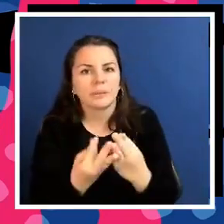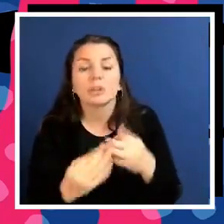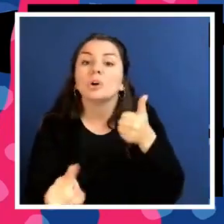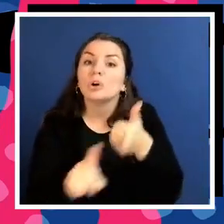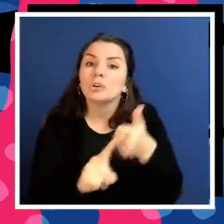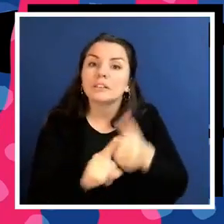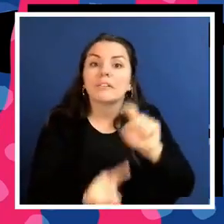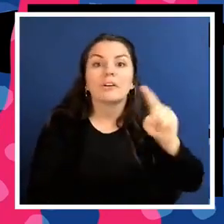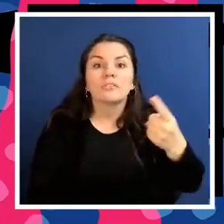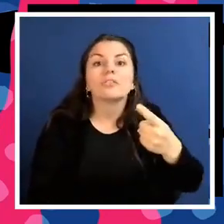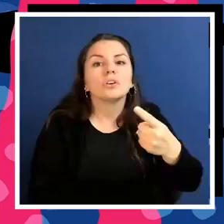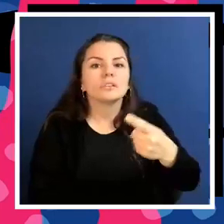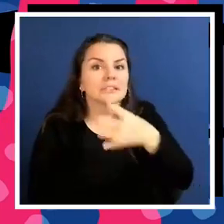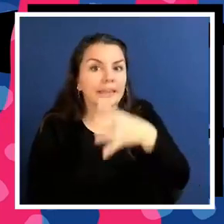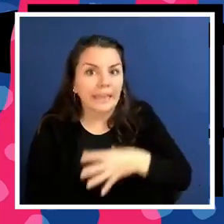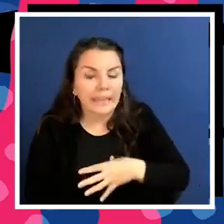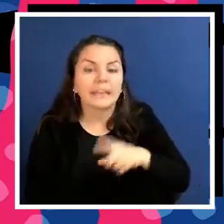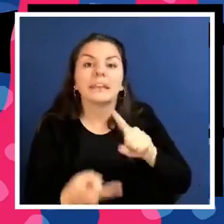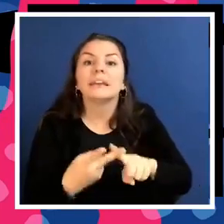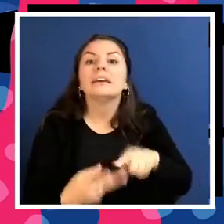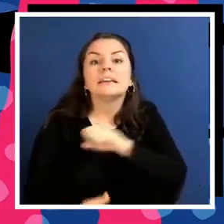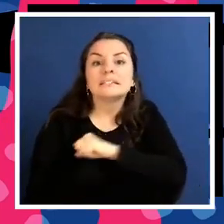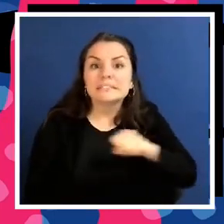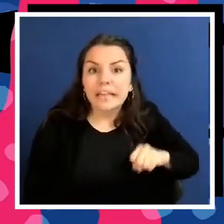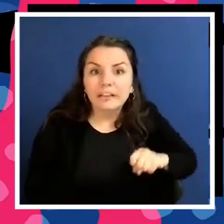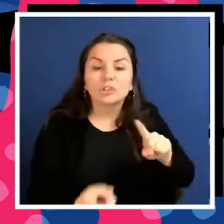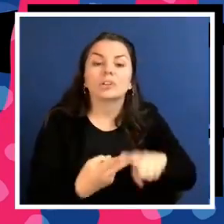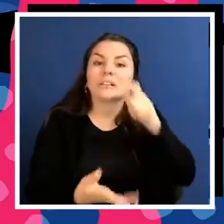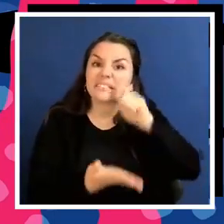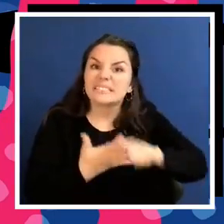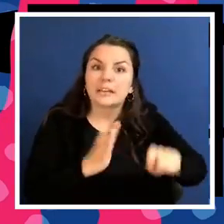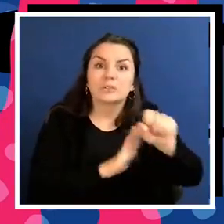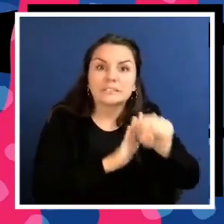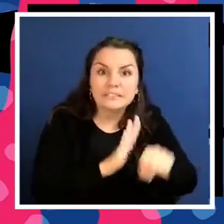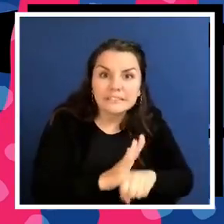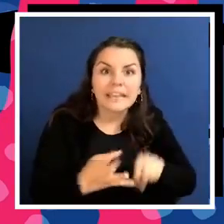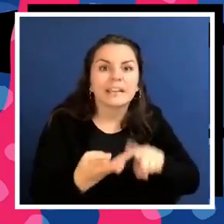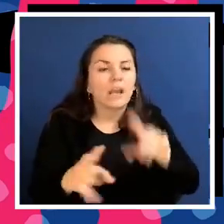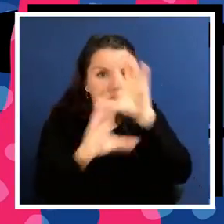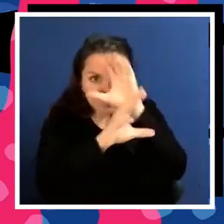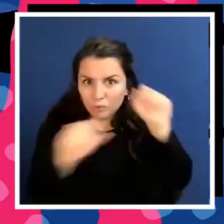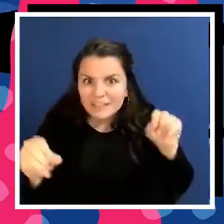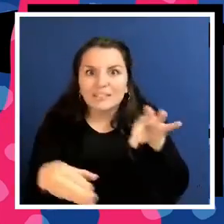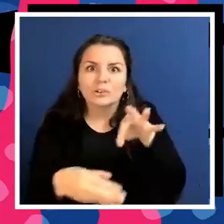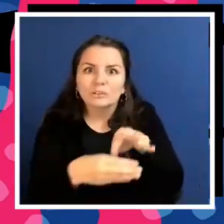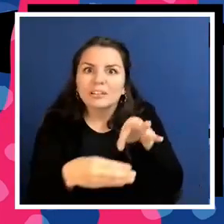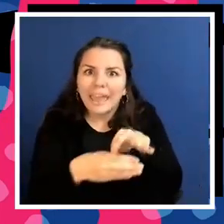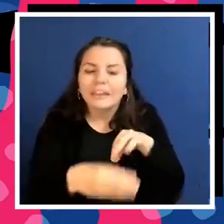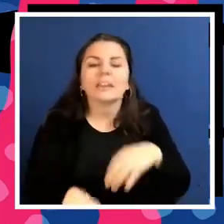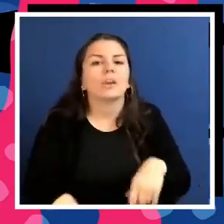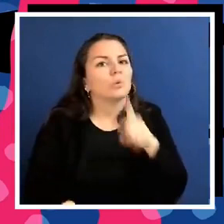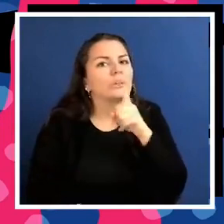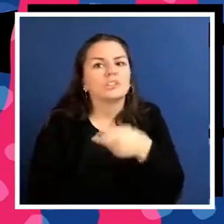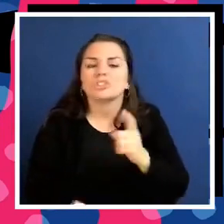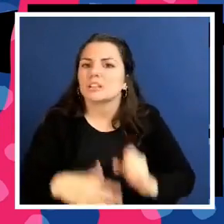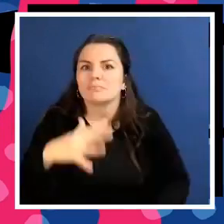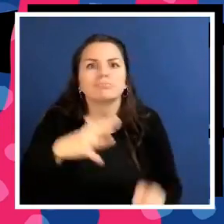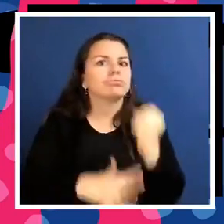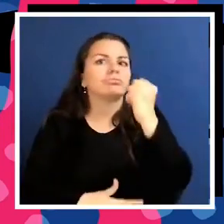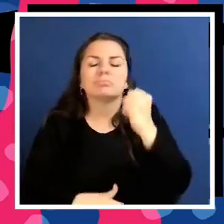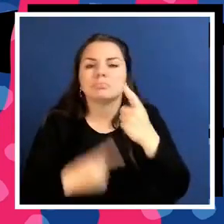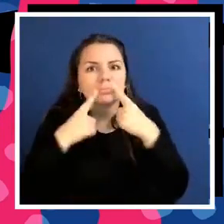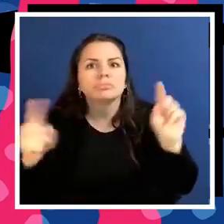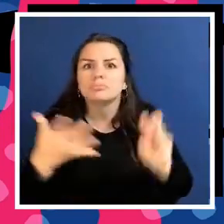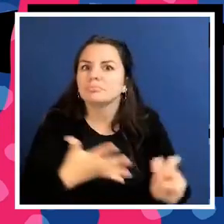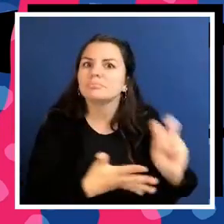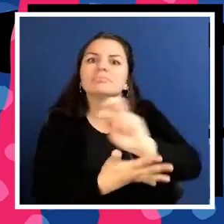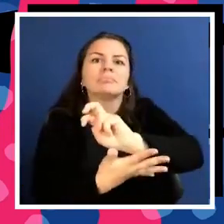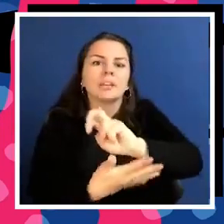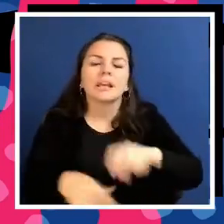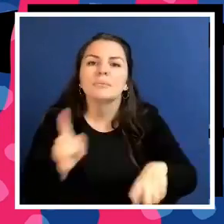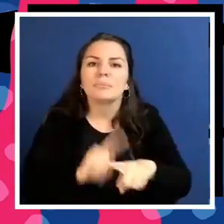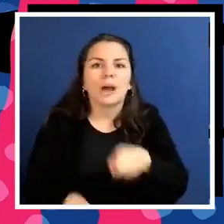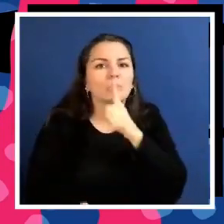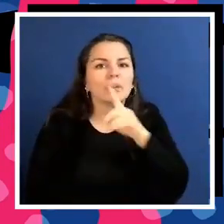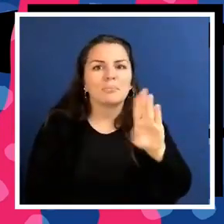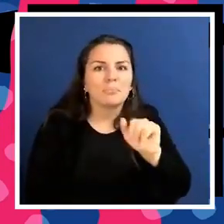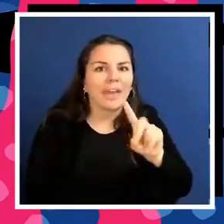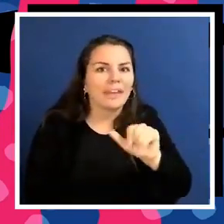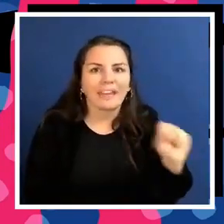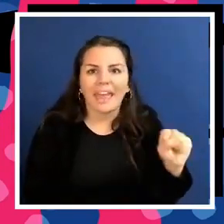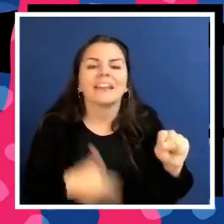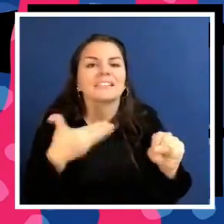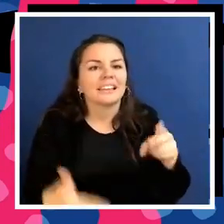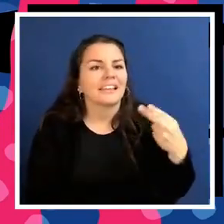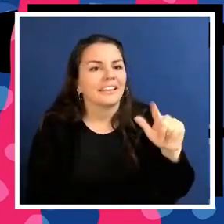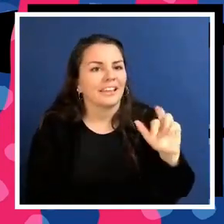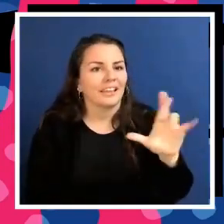LIFELONG ADVOCATE FOR CHILDREN